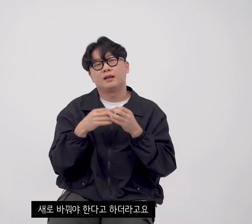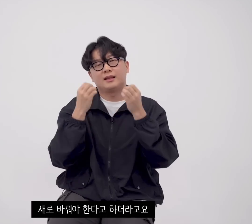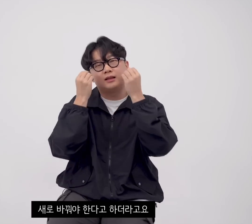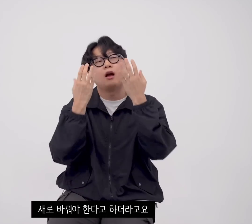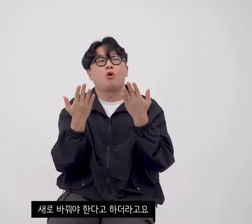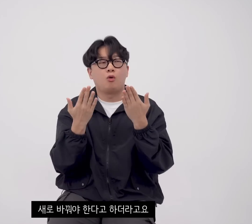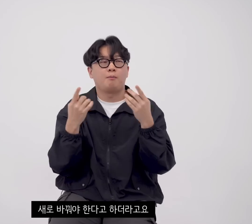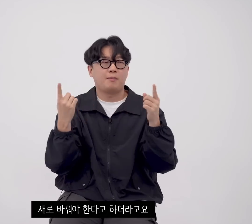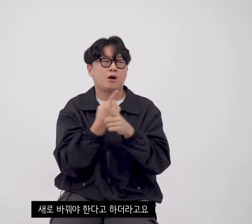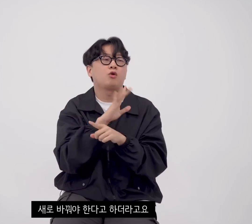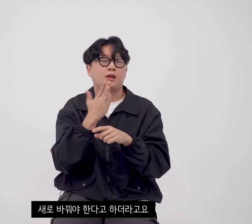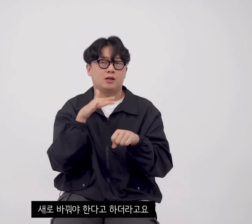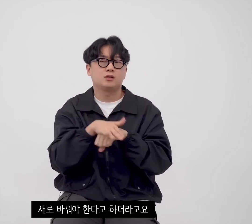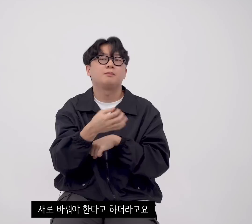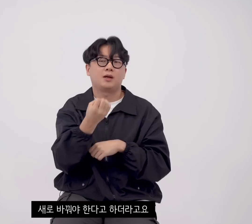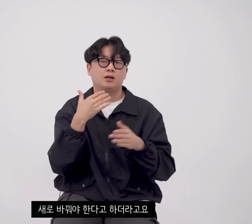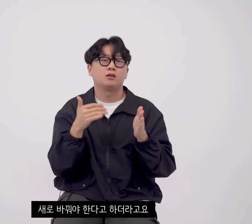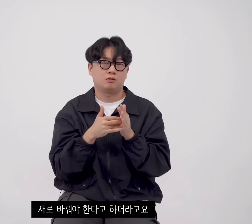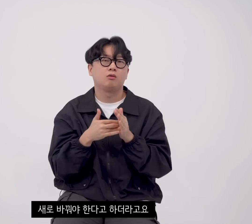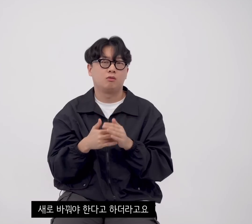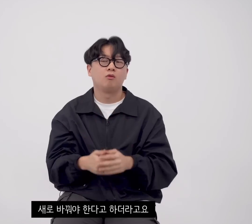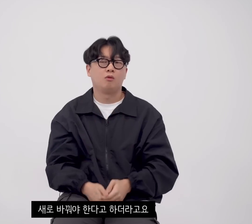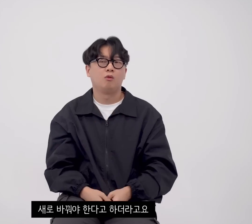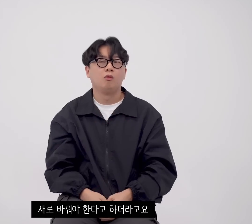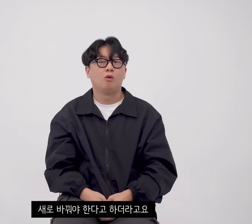She said I had to replace it with a new device.